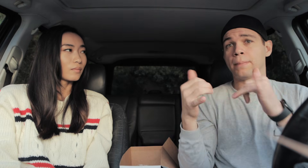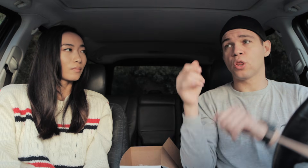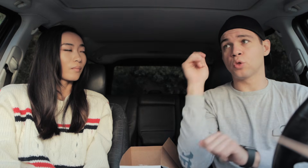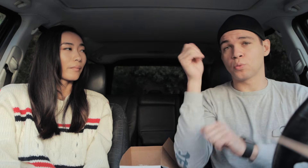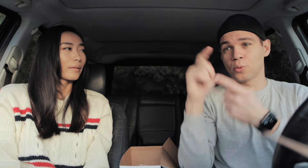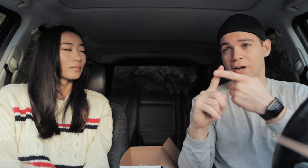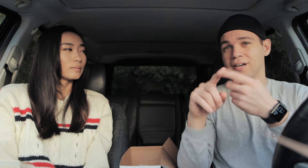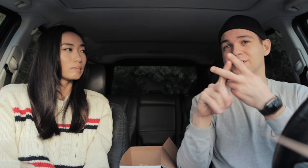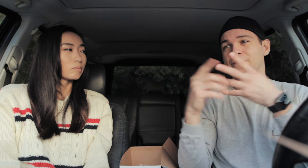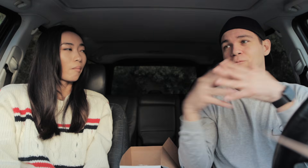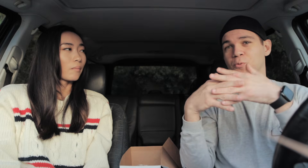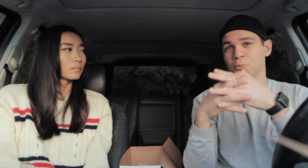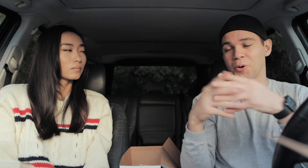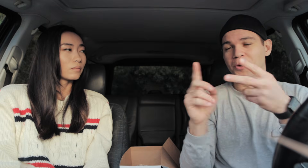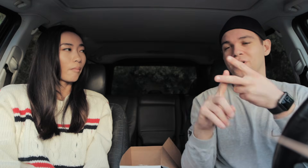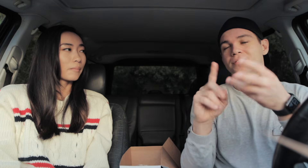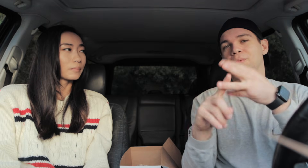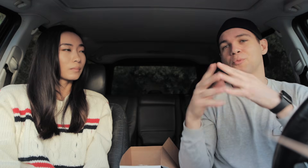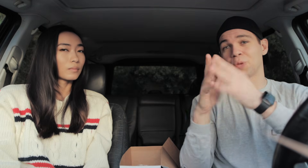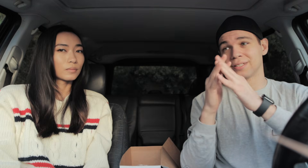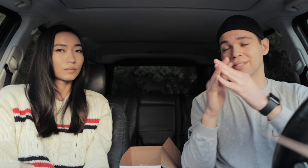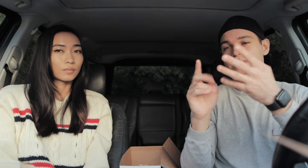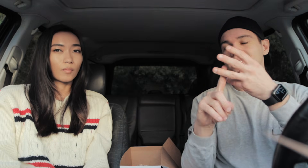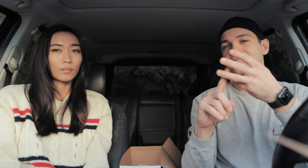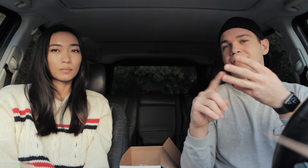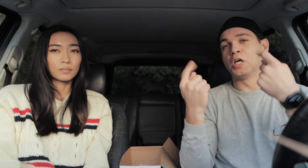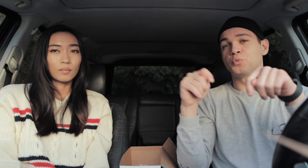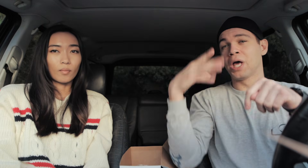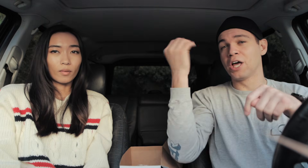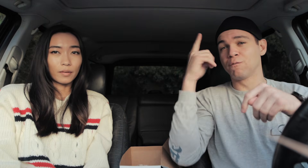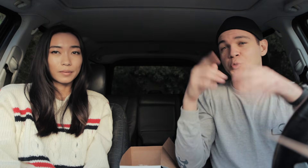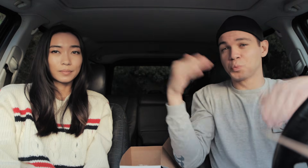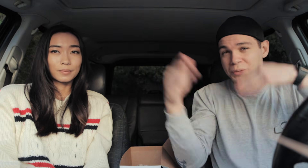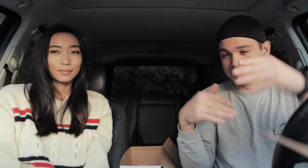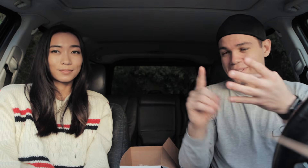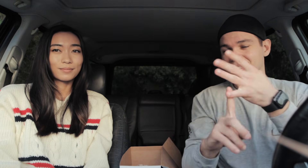I played lacrosse, football, wrestling, I tried out for swimming